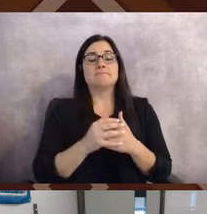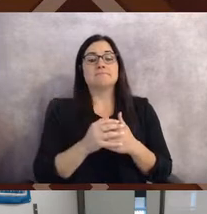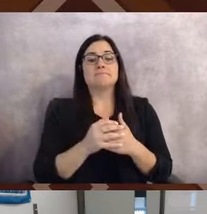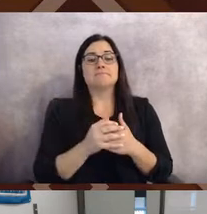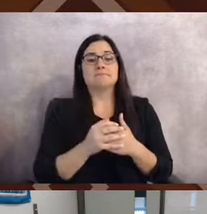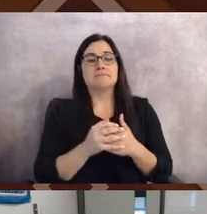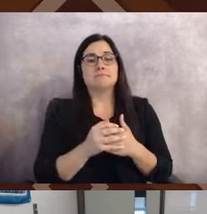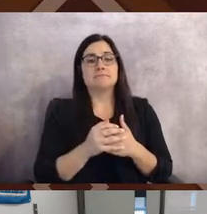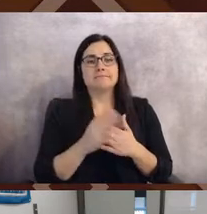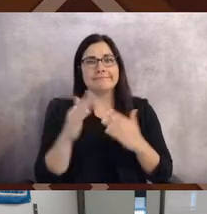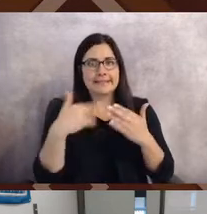looks like